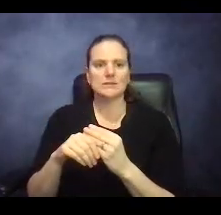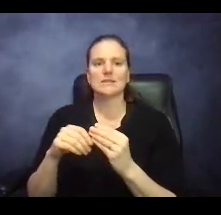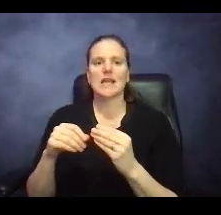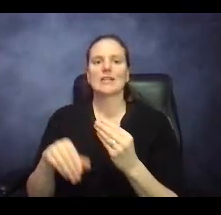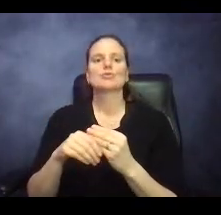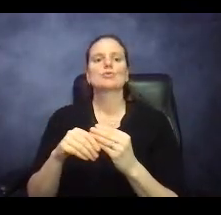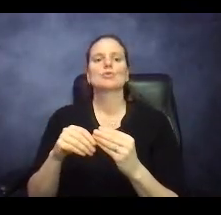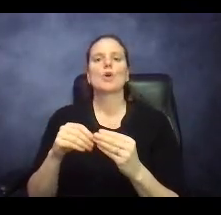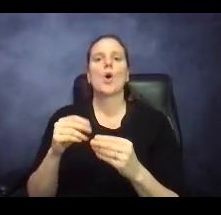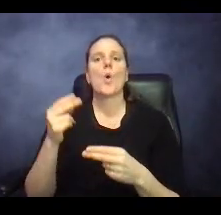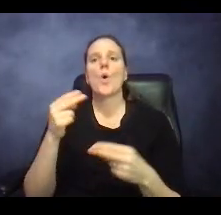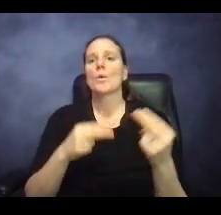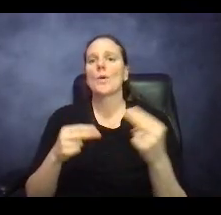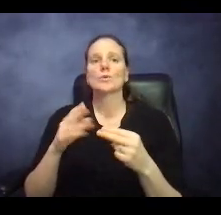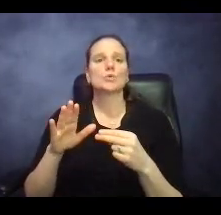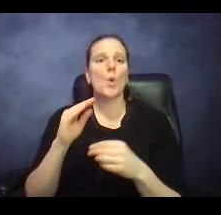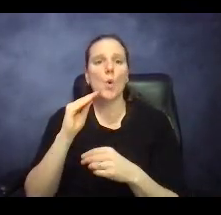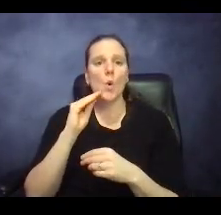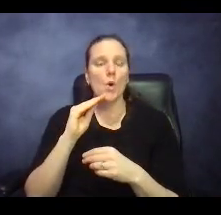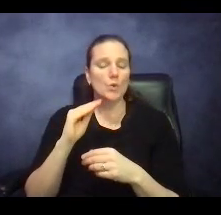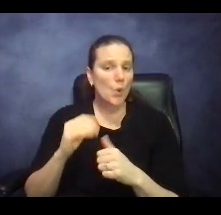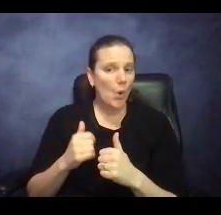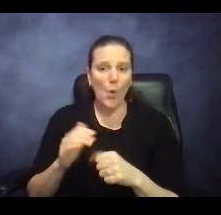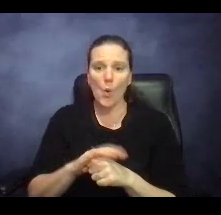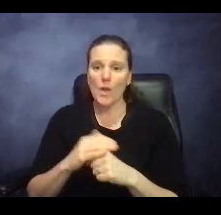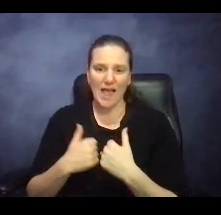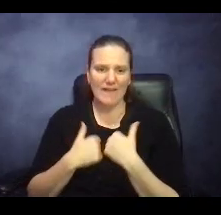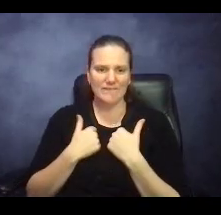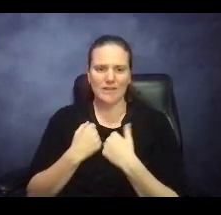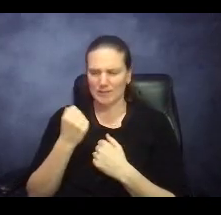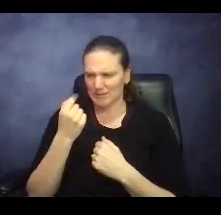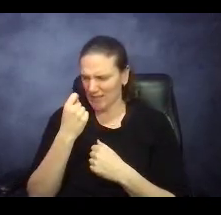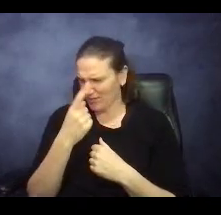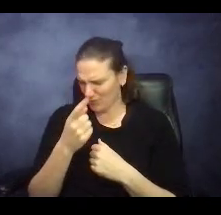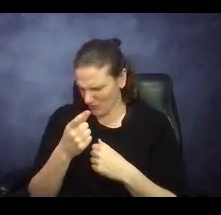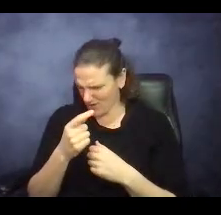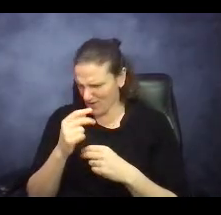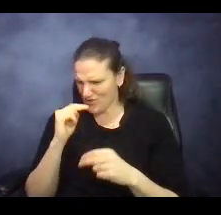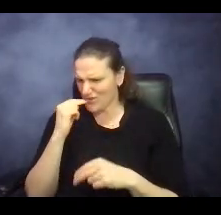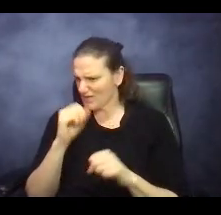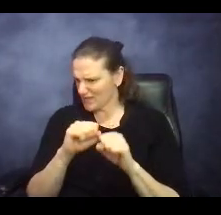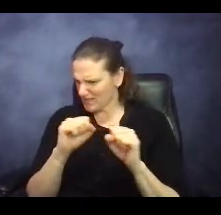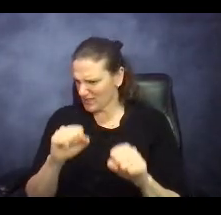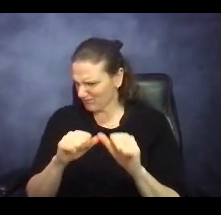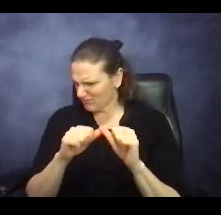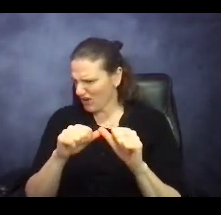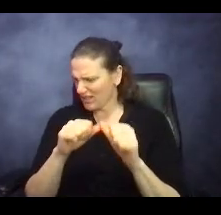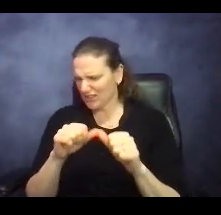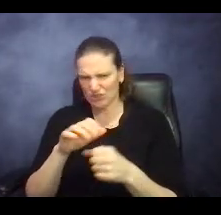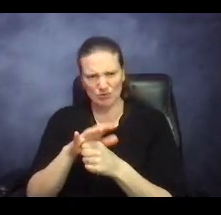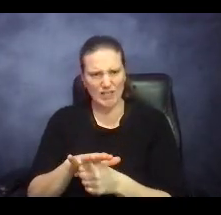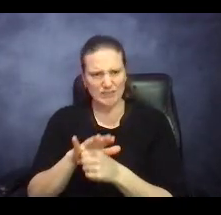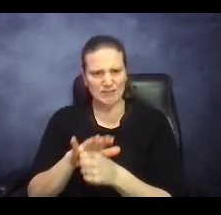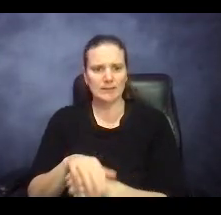There's a lot of freedom in actually understanding the source of your nervous system dysregulation and chronic stress at low resilience distress, inability